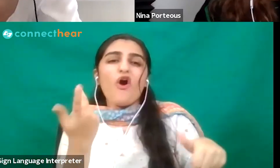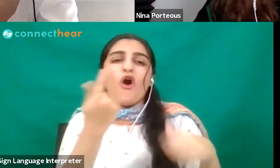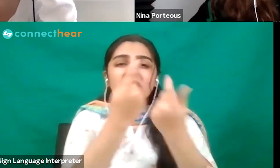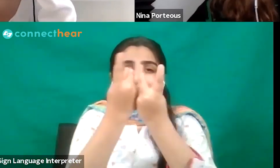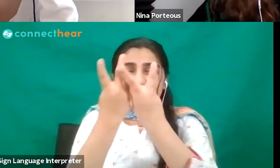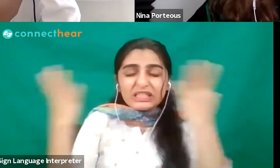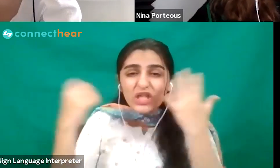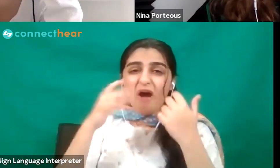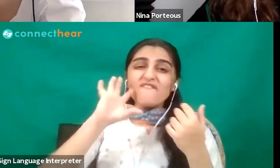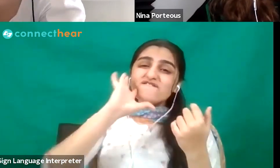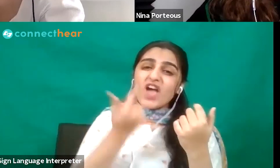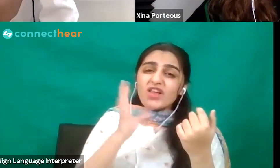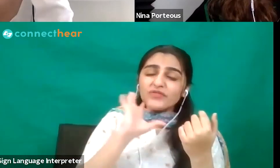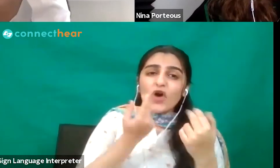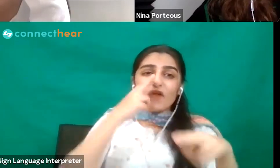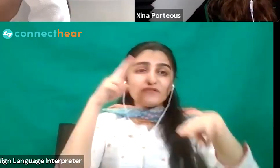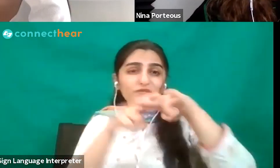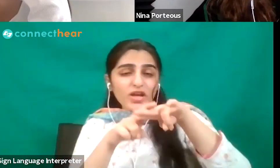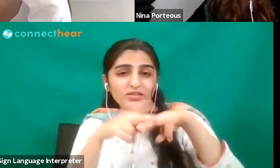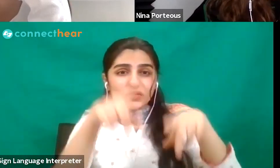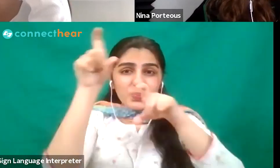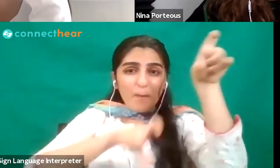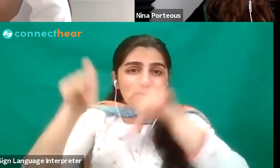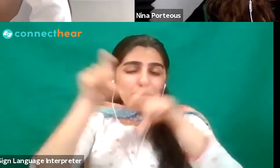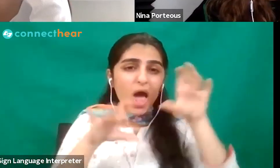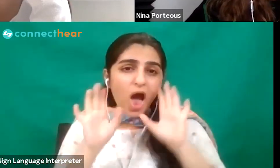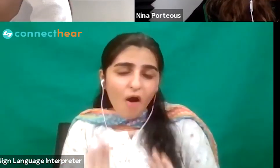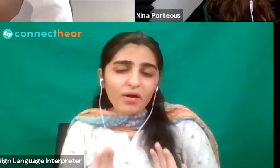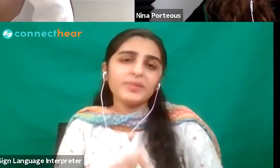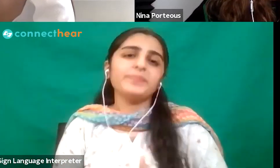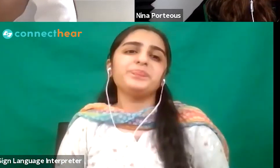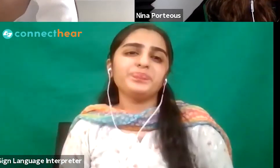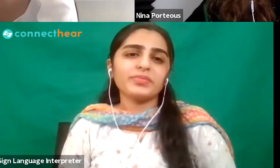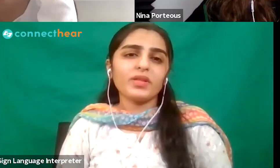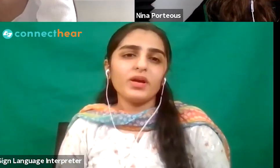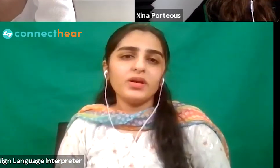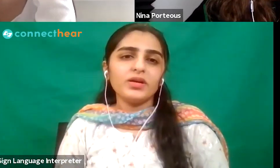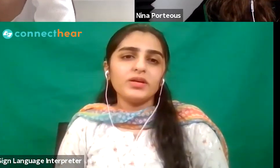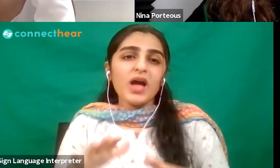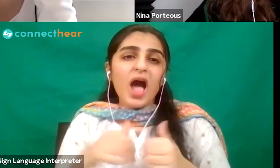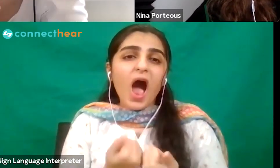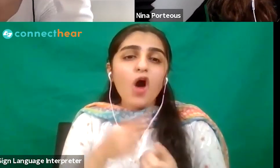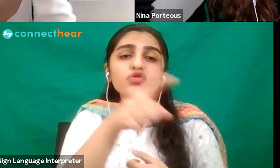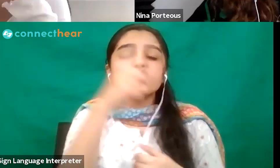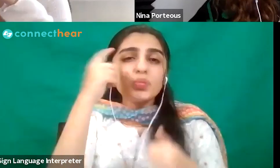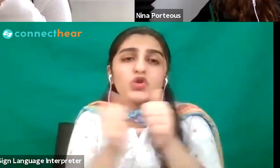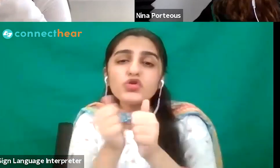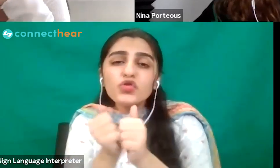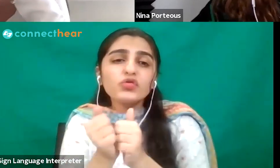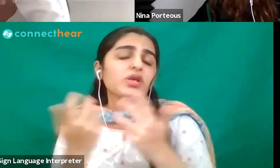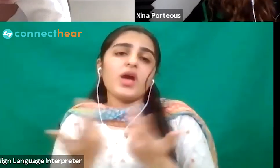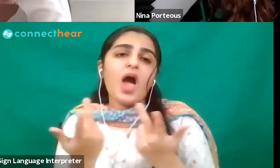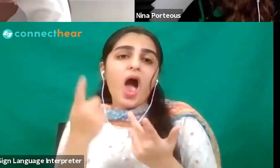I'm good so you based in UK you mentioned, is that correct. Yeah.